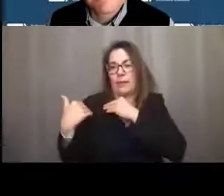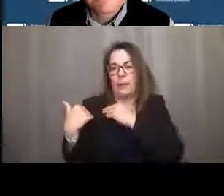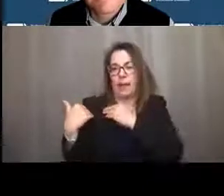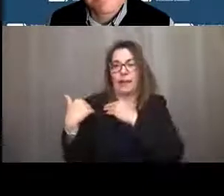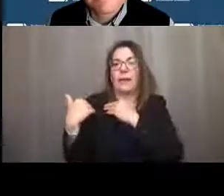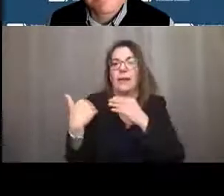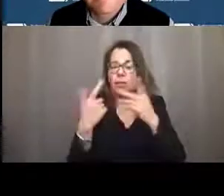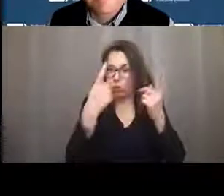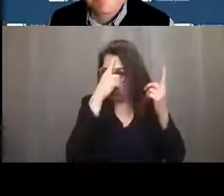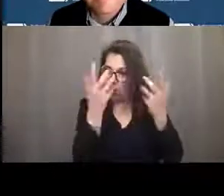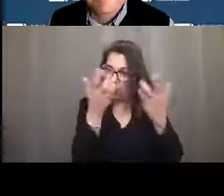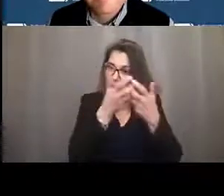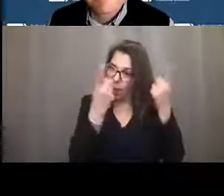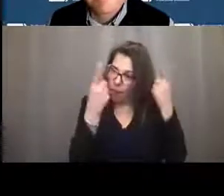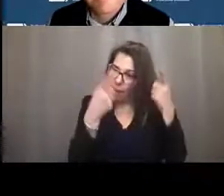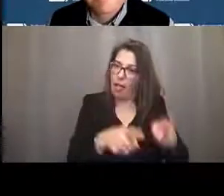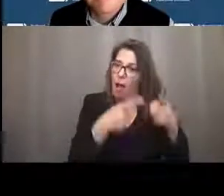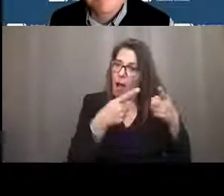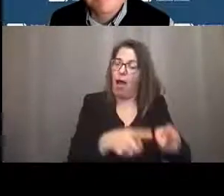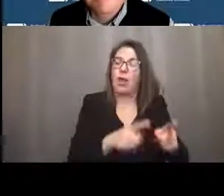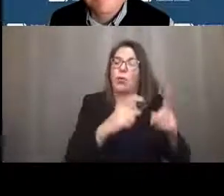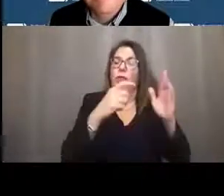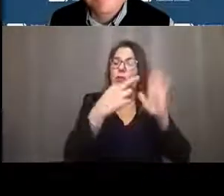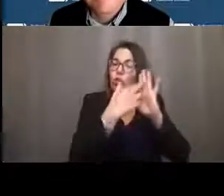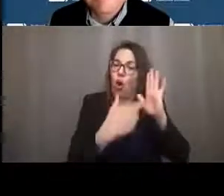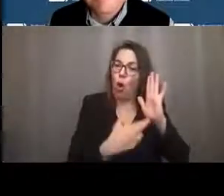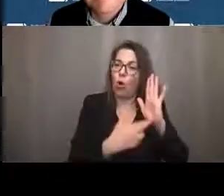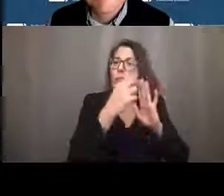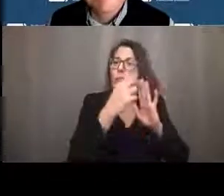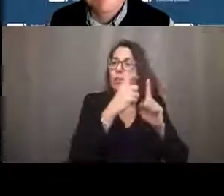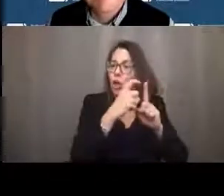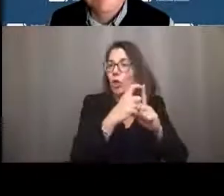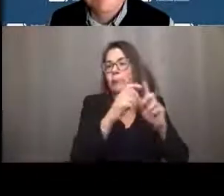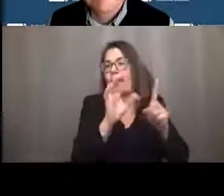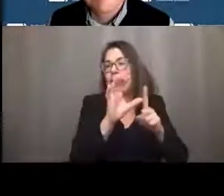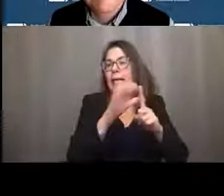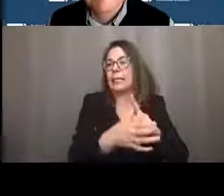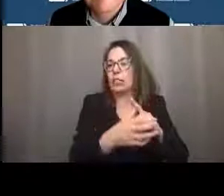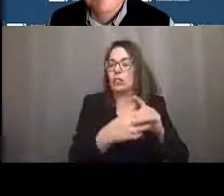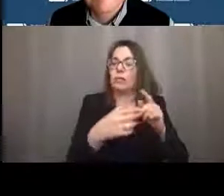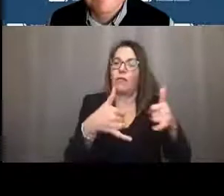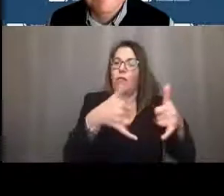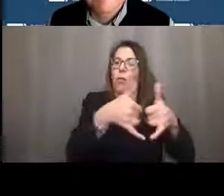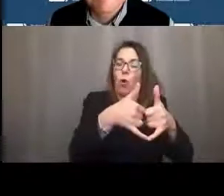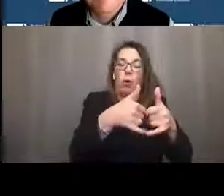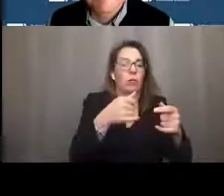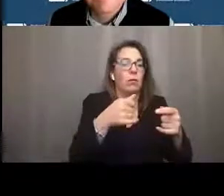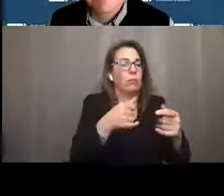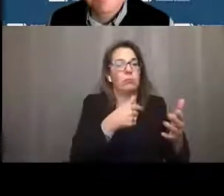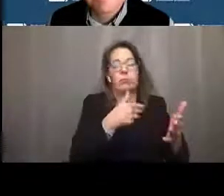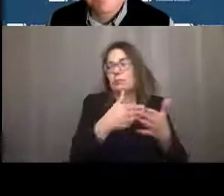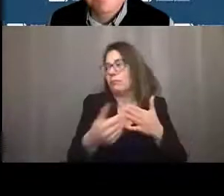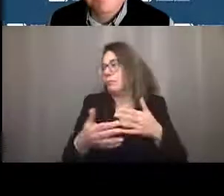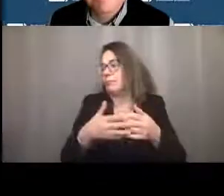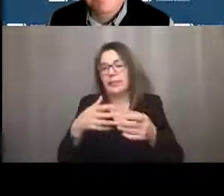to comply with the terms and conditions of award and all of the regulations and policies. That would be true if it was a foreign award with a foreign sub as well.